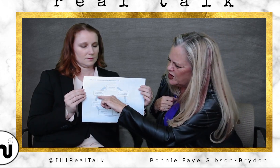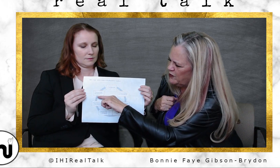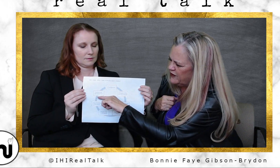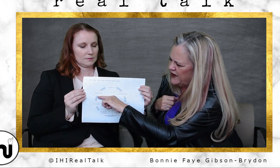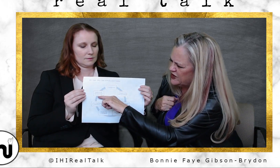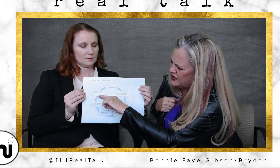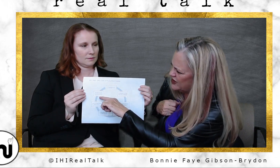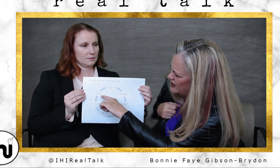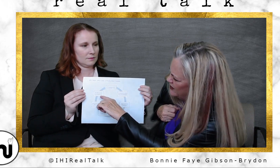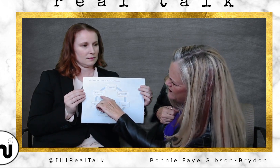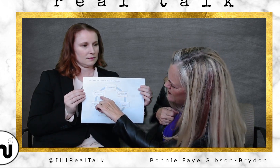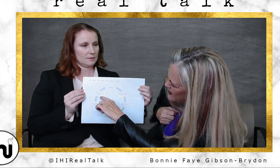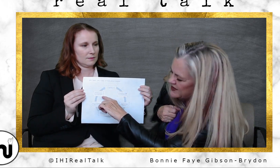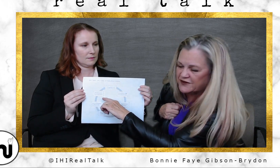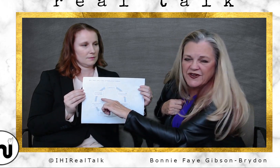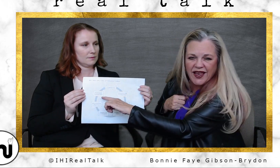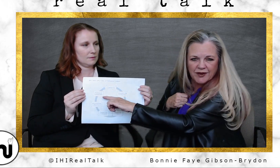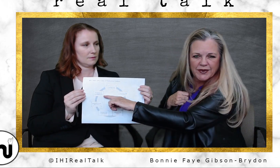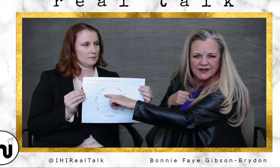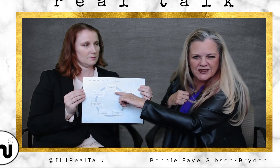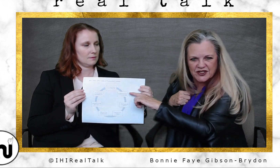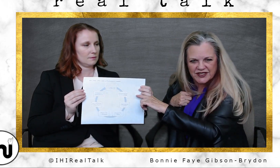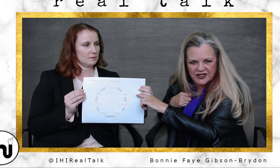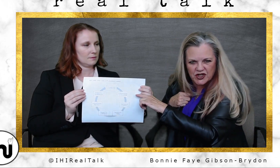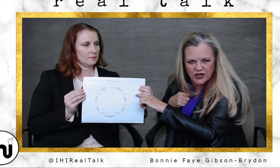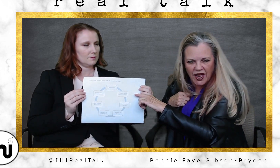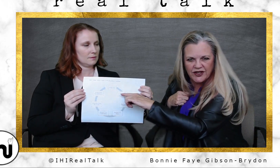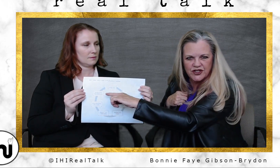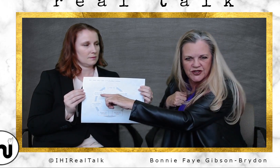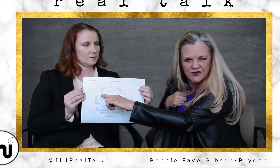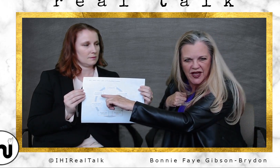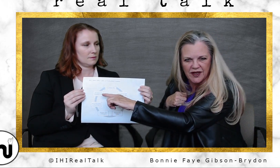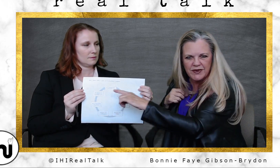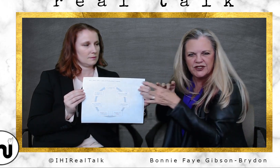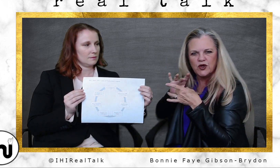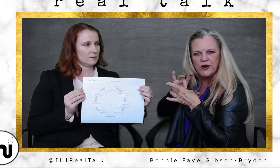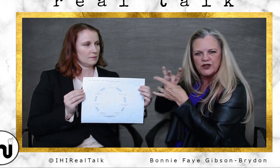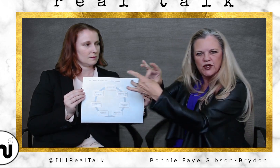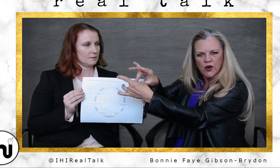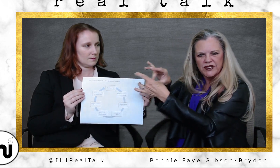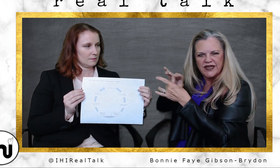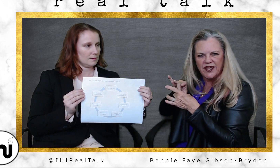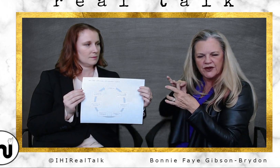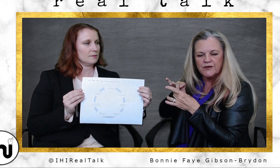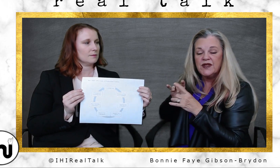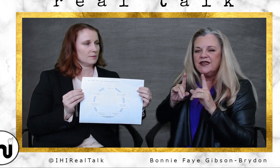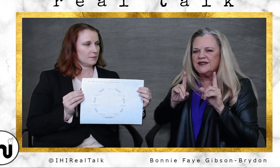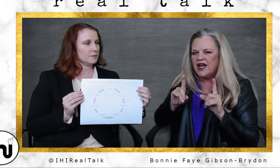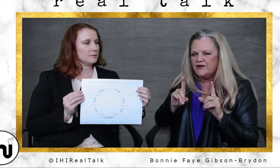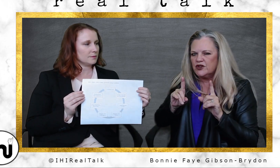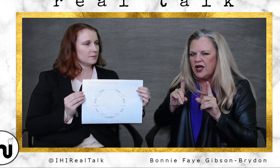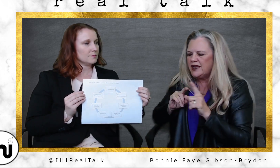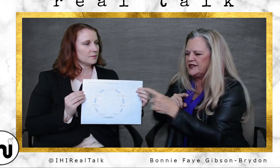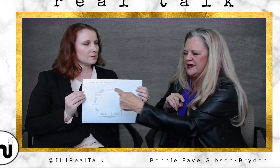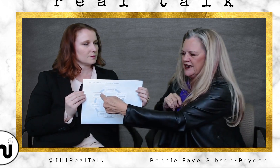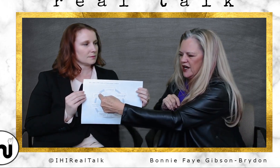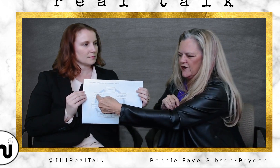Professional Development, you see your Knowledge and your Development is going to go together. Now if you're not taking care of your